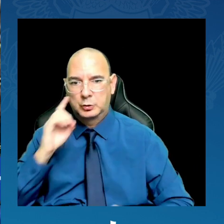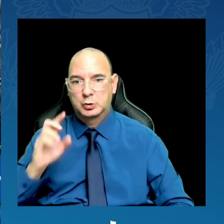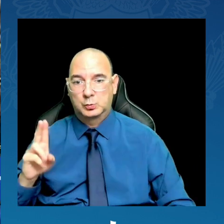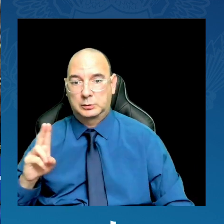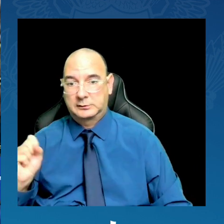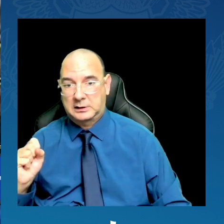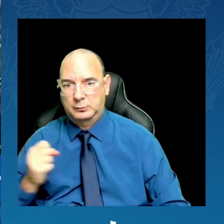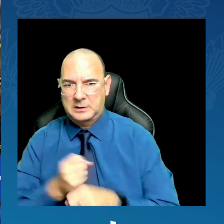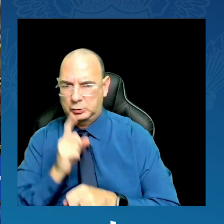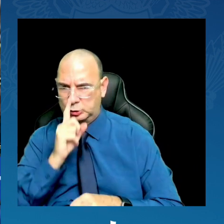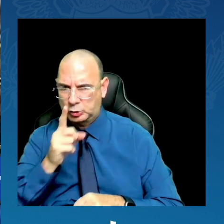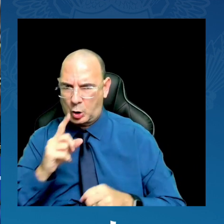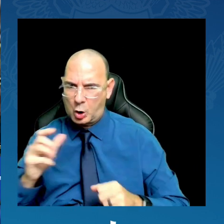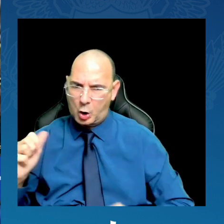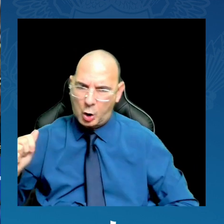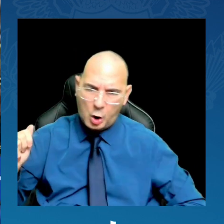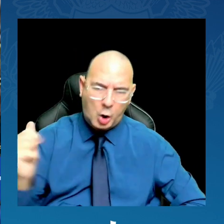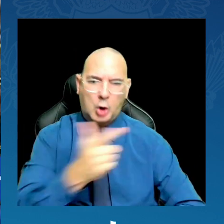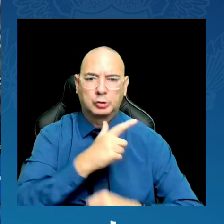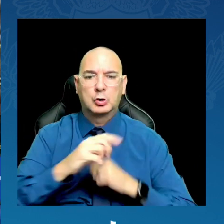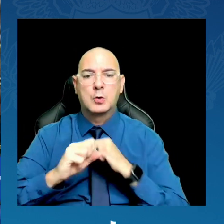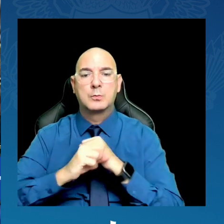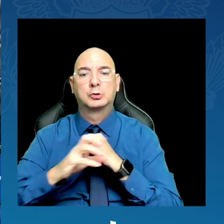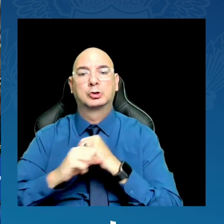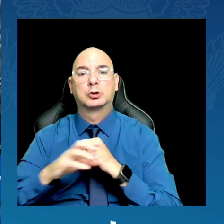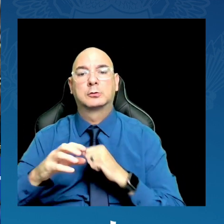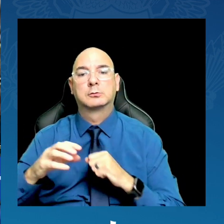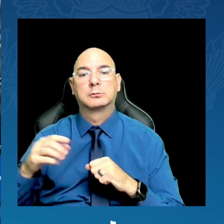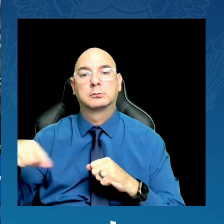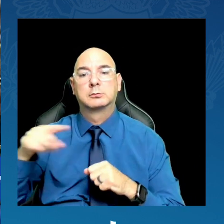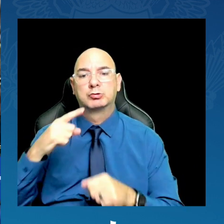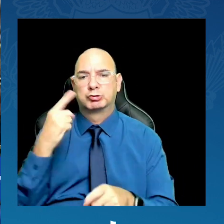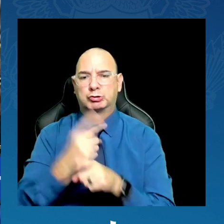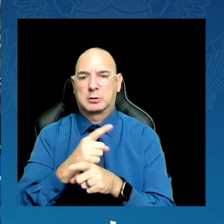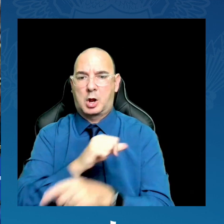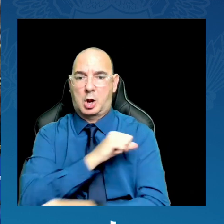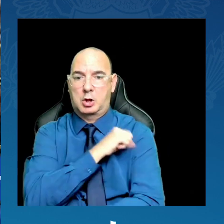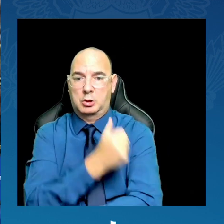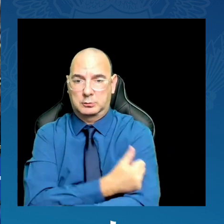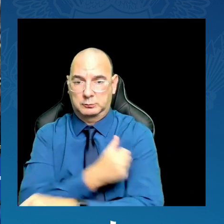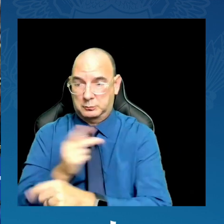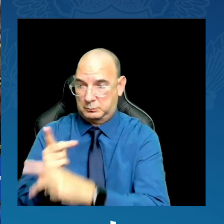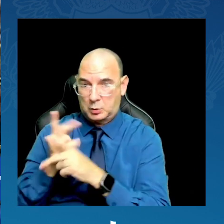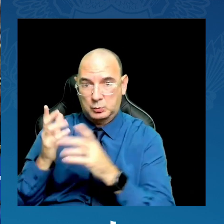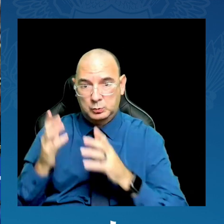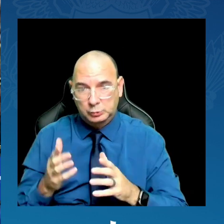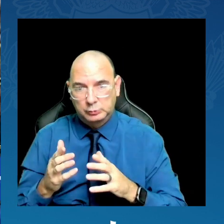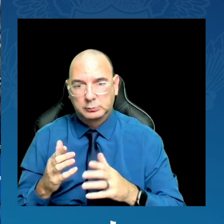are properly authorized and supervised and commerce role as a regulator of remote sensing satellites